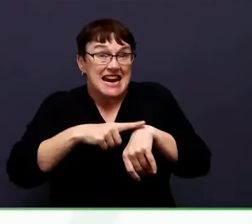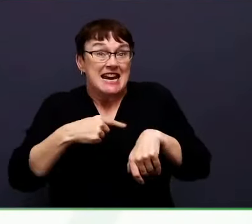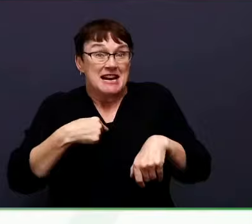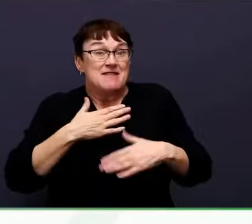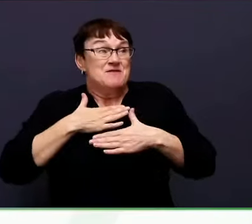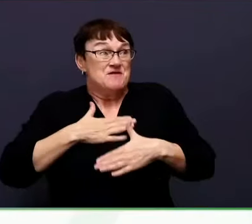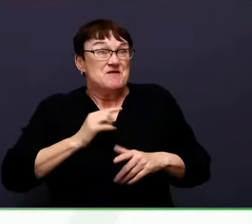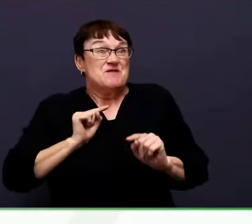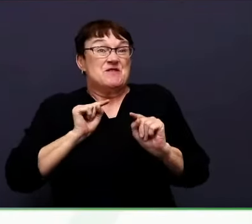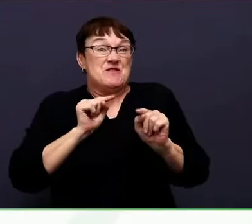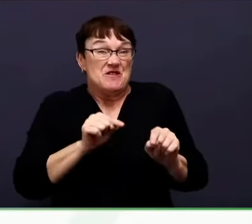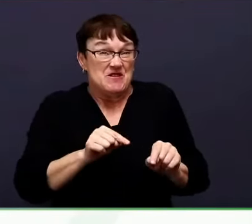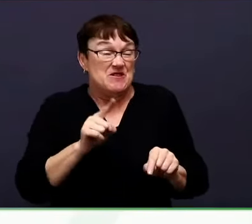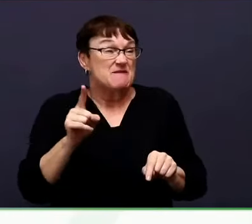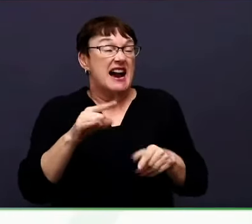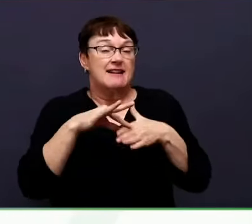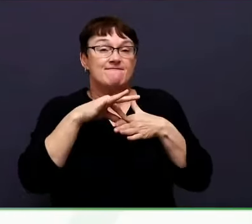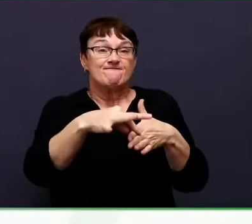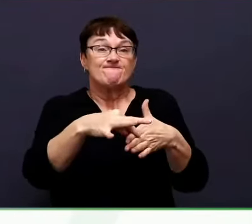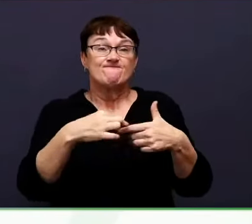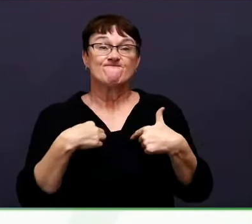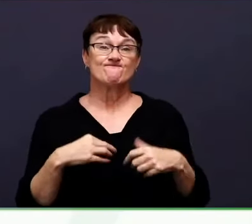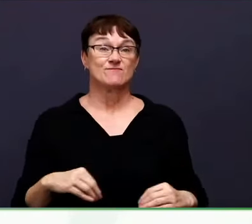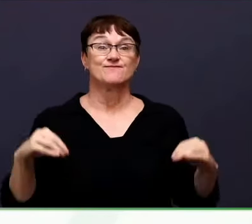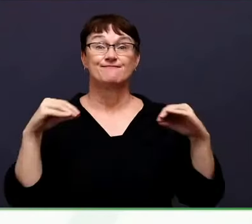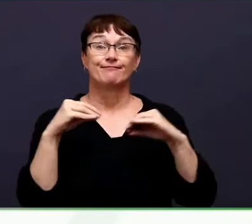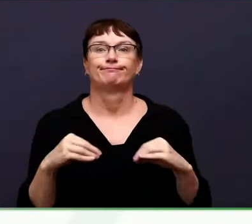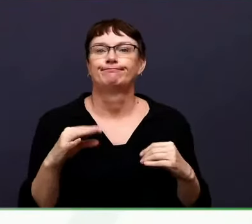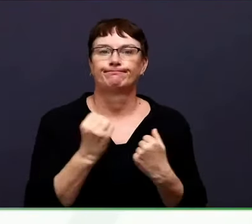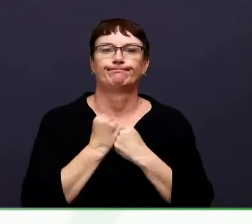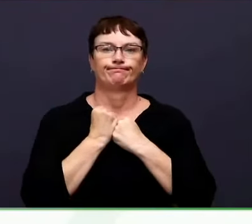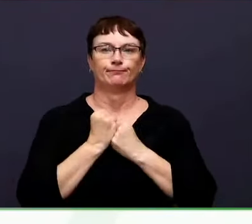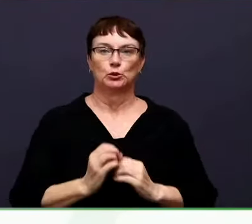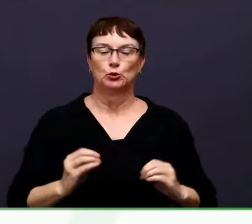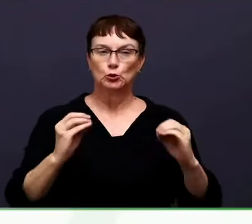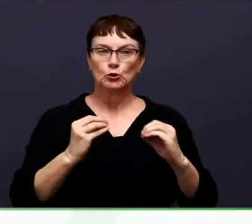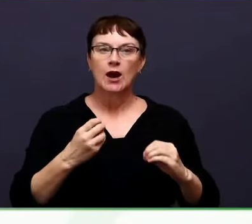We focused on digital support this time. Guess the party?